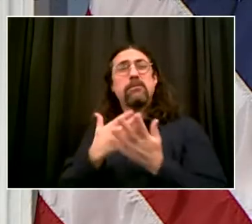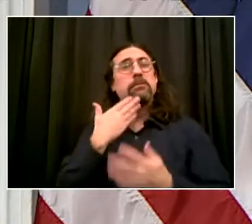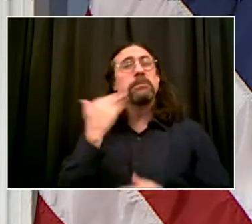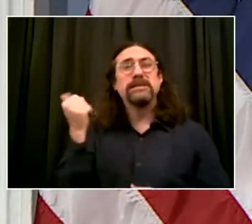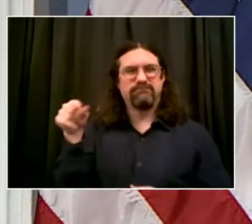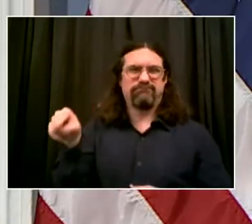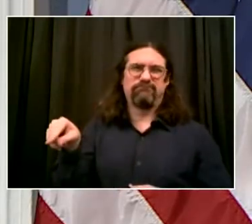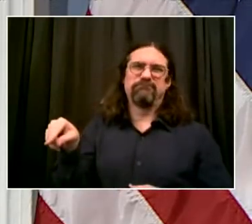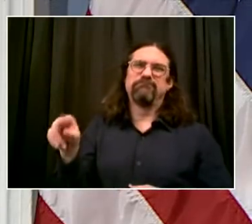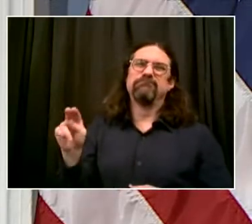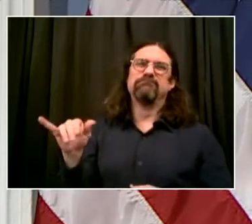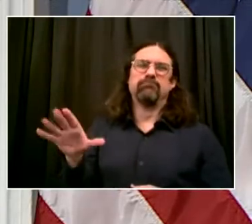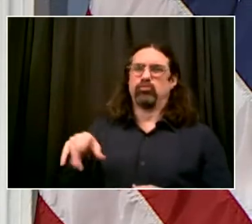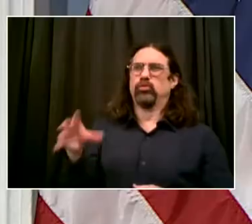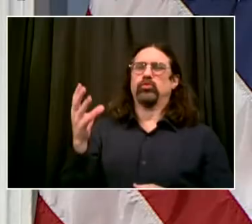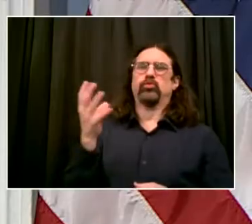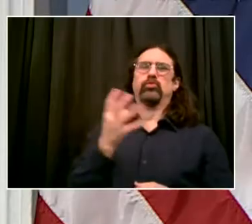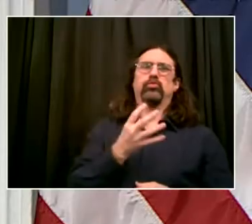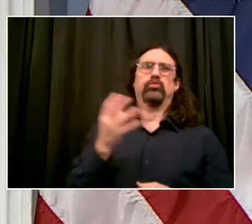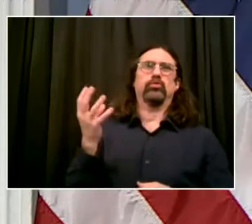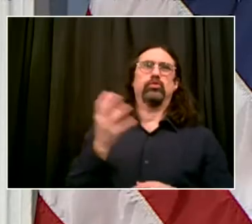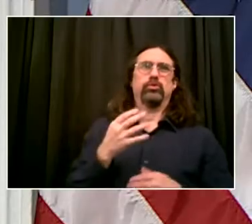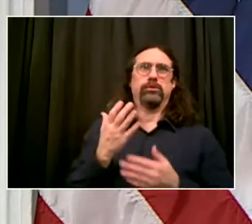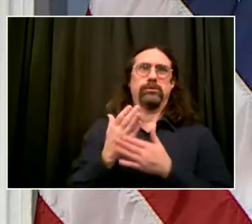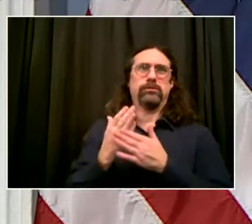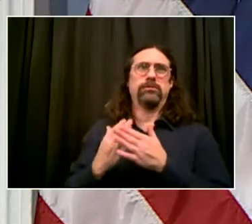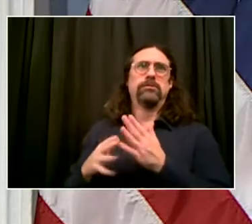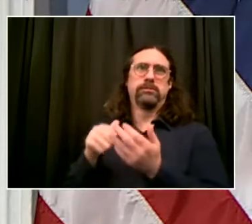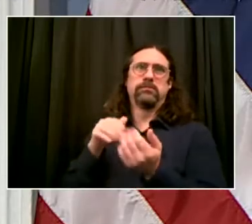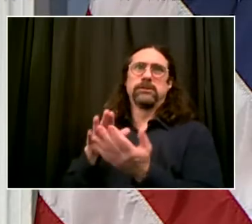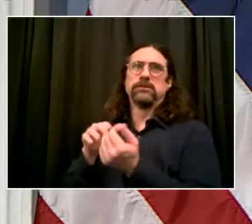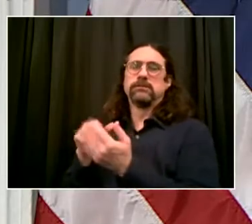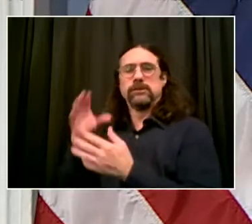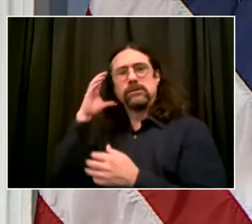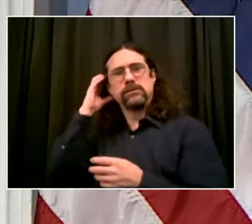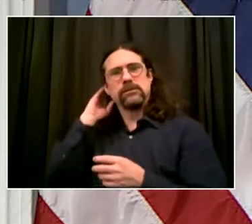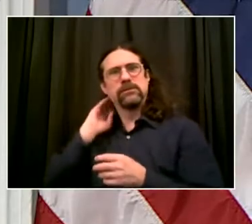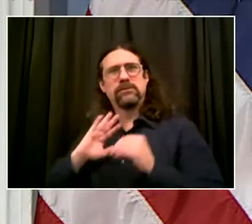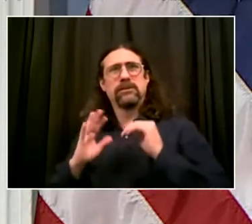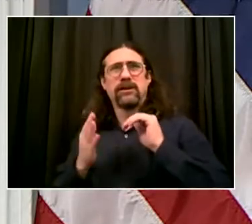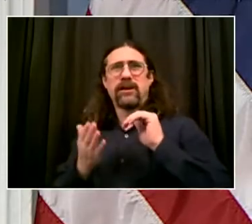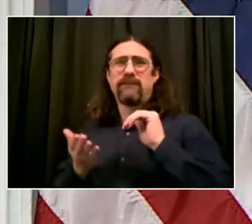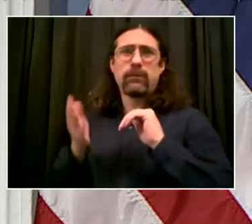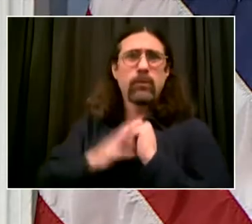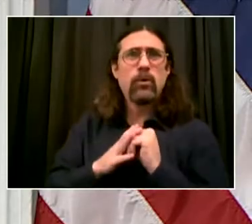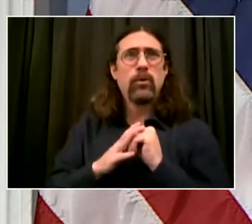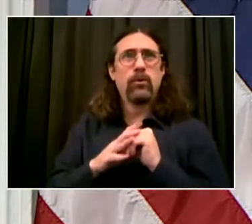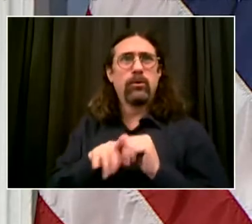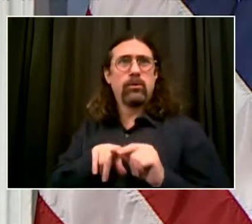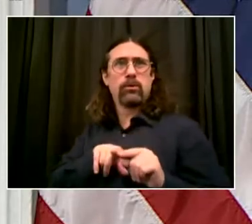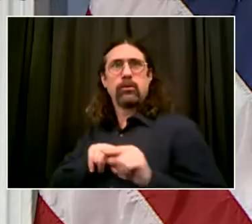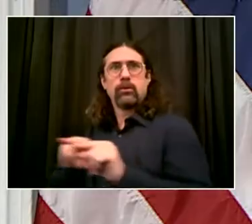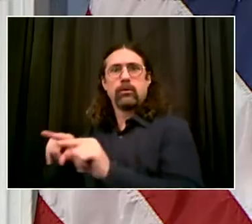AND THEY ARE GOING TO TAKE IT ON AND THEY LWIL L TAKE INCREDIBLE STRIDES WITH OUR